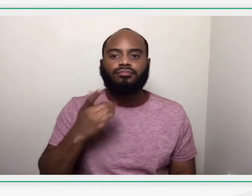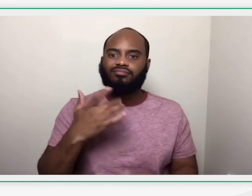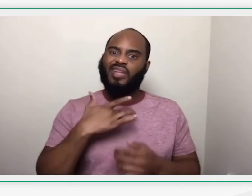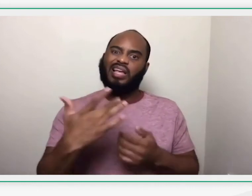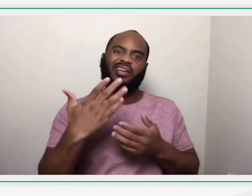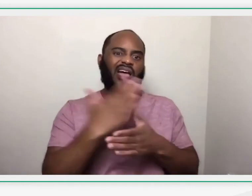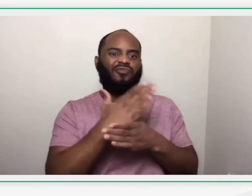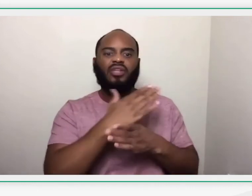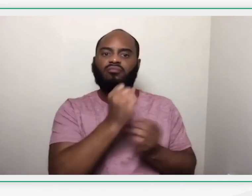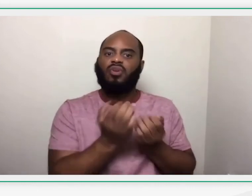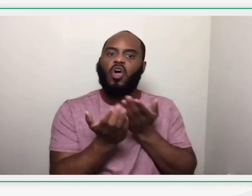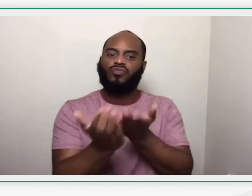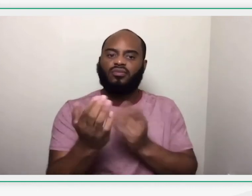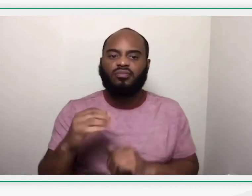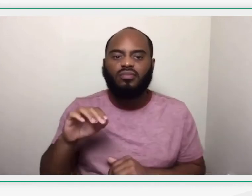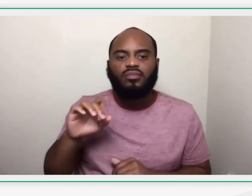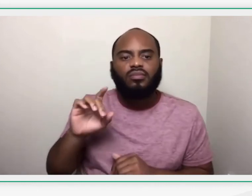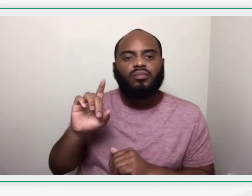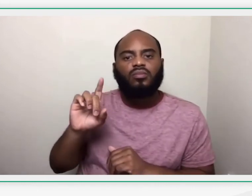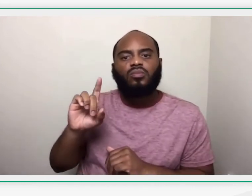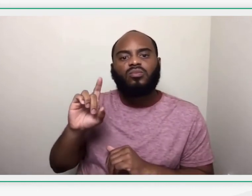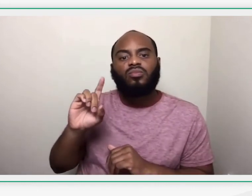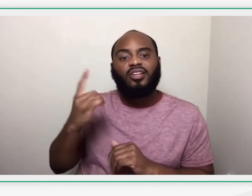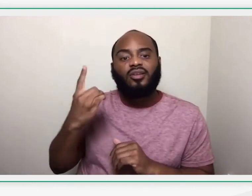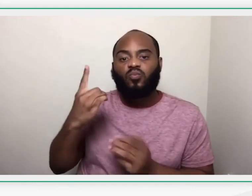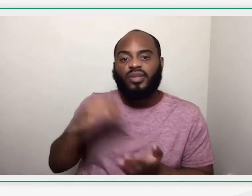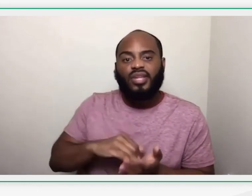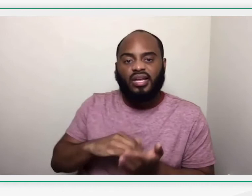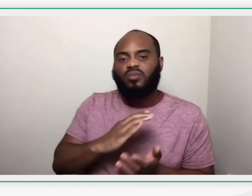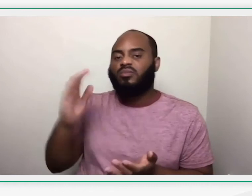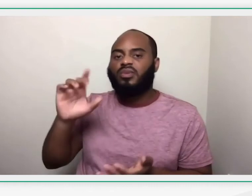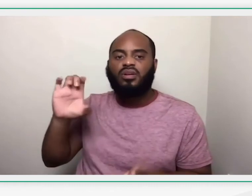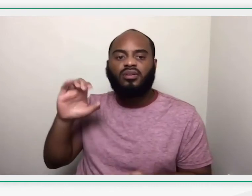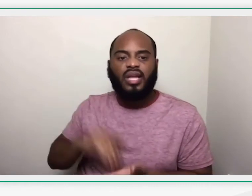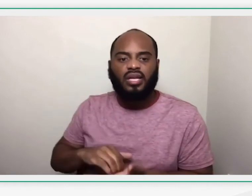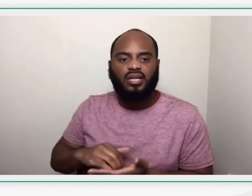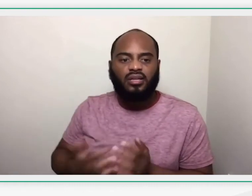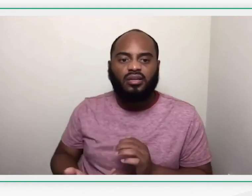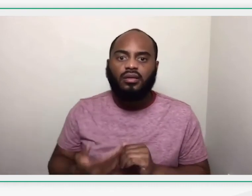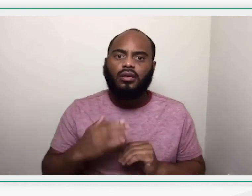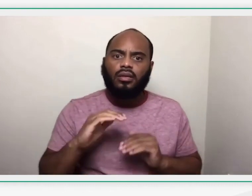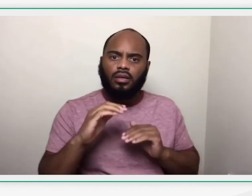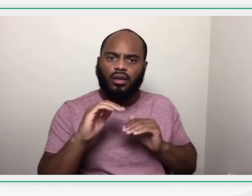And, typically, they offer loans from $1,000 - $100,000.